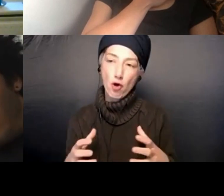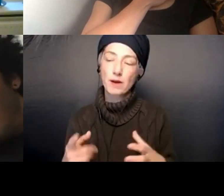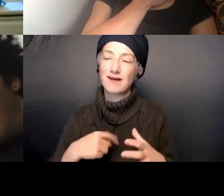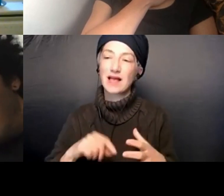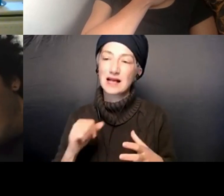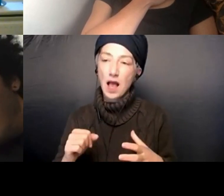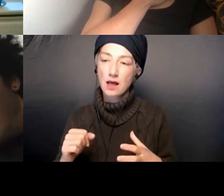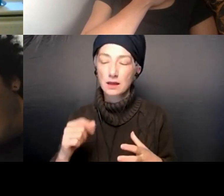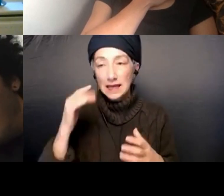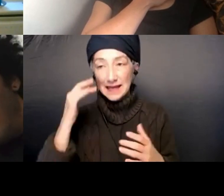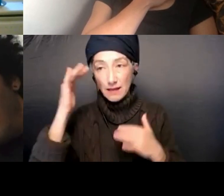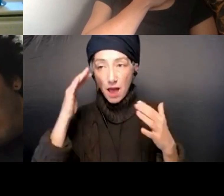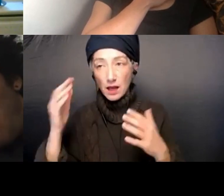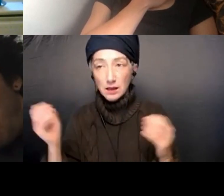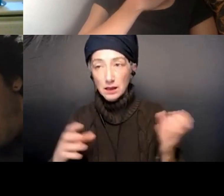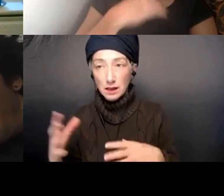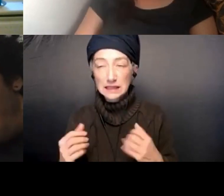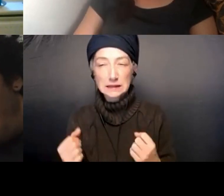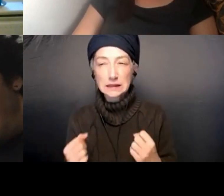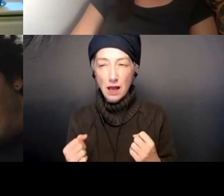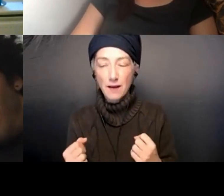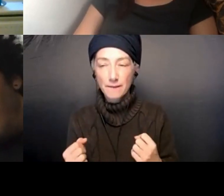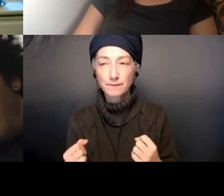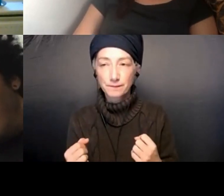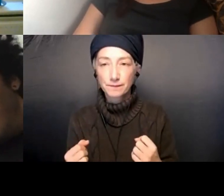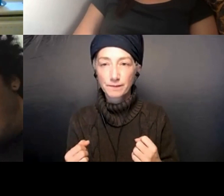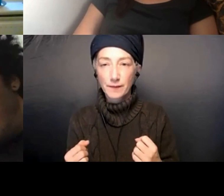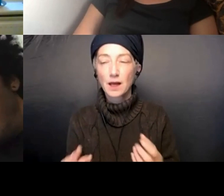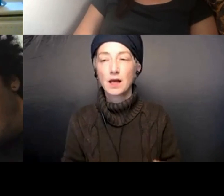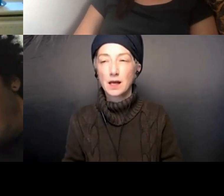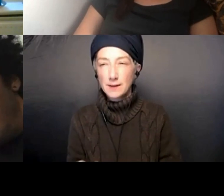and then to find a way of sharing those things that doesn't feel exploitative.